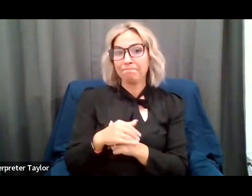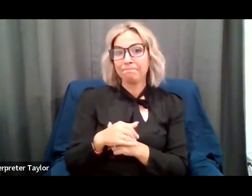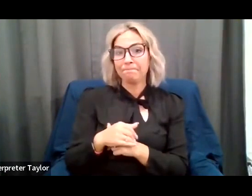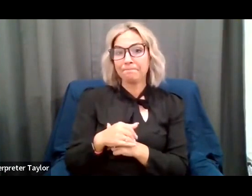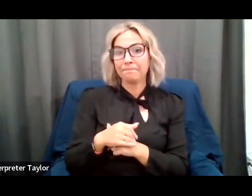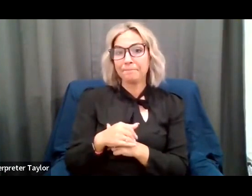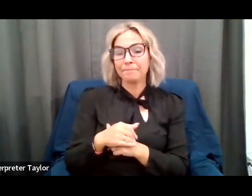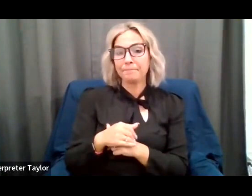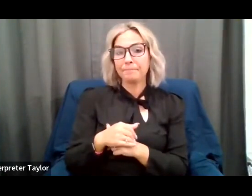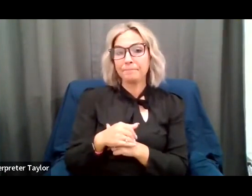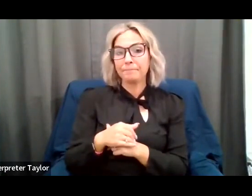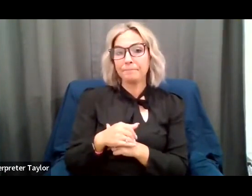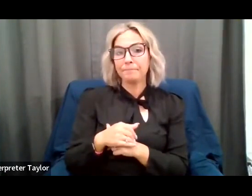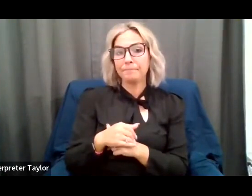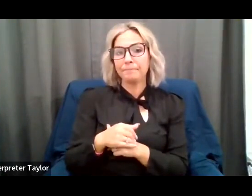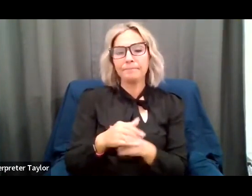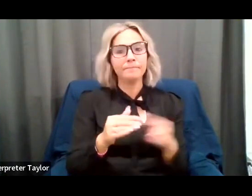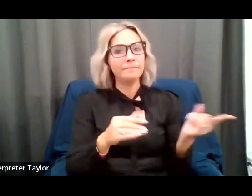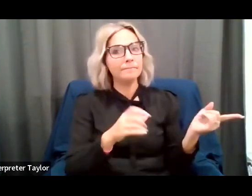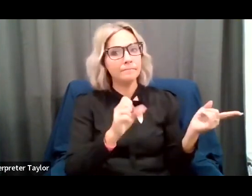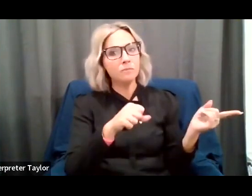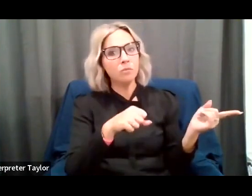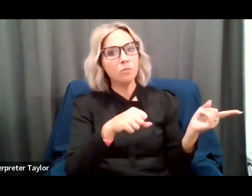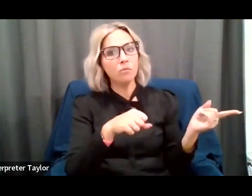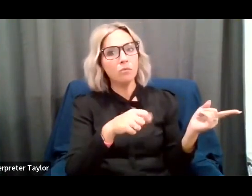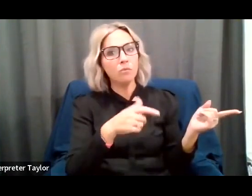Yeah. Yeah, I have-